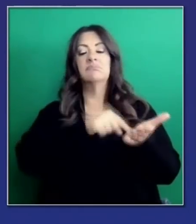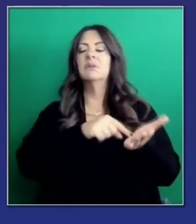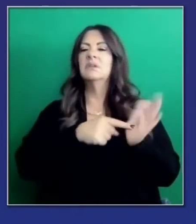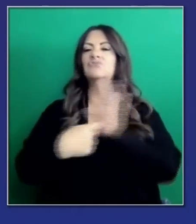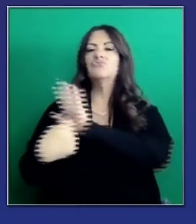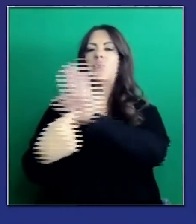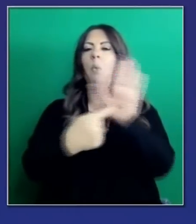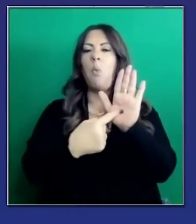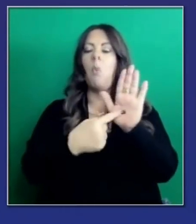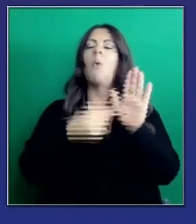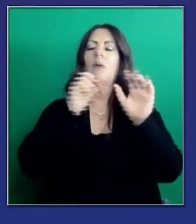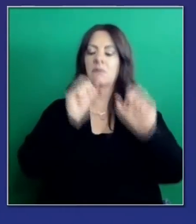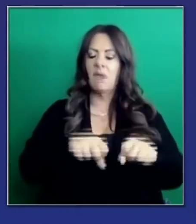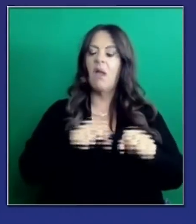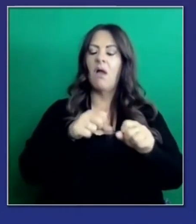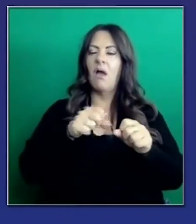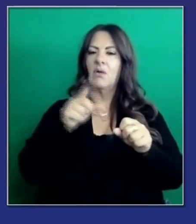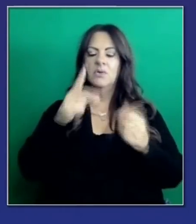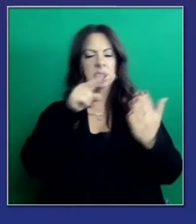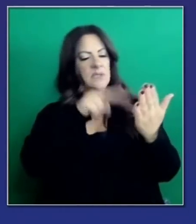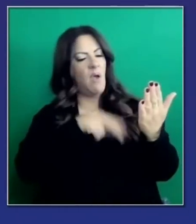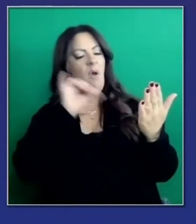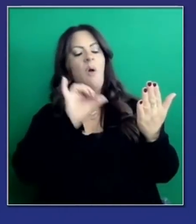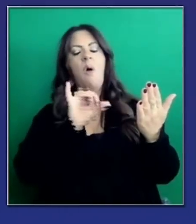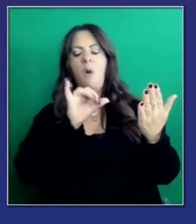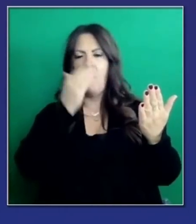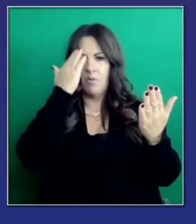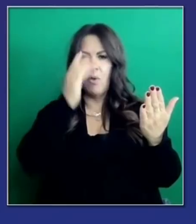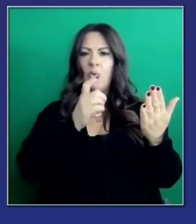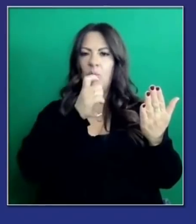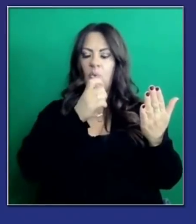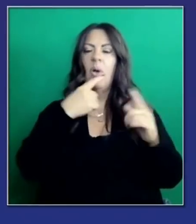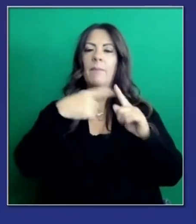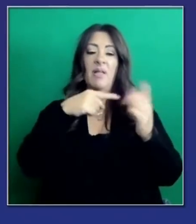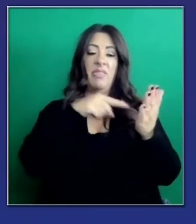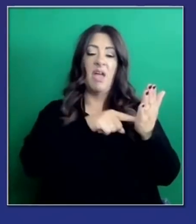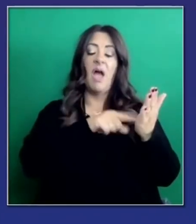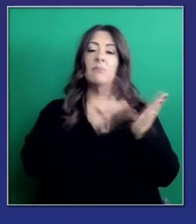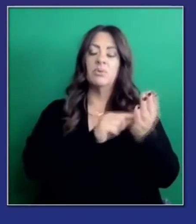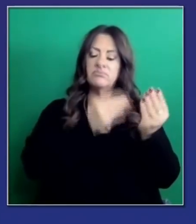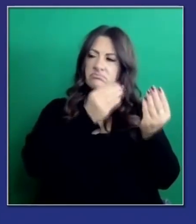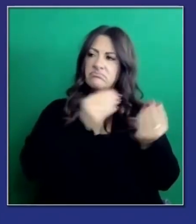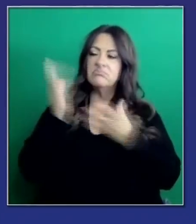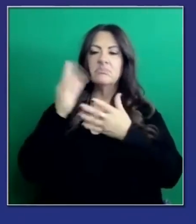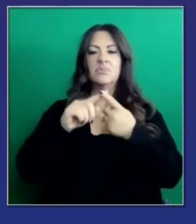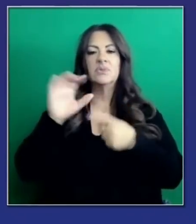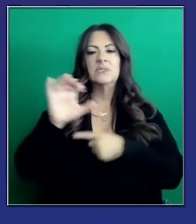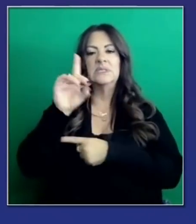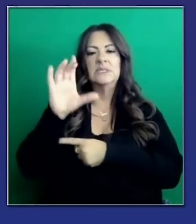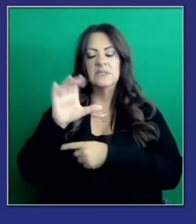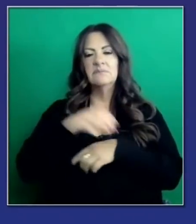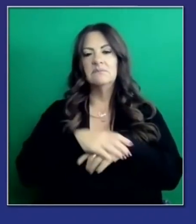TO BE TRANSFERRED TO THE CDC AND THAT INDEX THAT IS SO OFTEN REFERRED TO AND REFLECTED IN